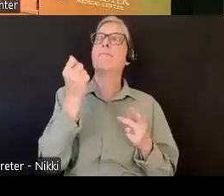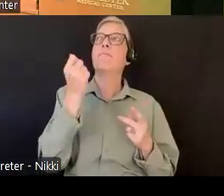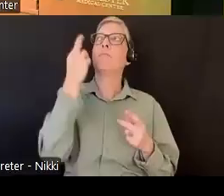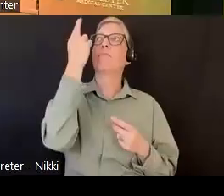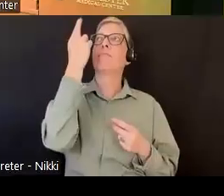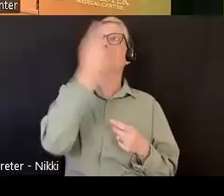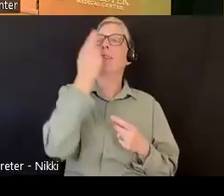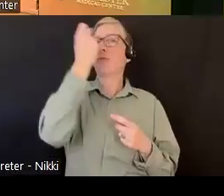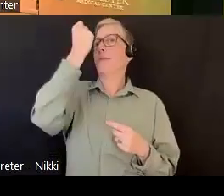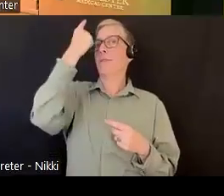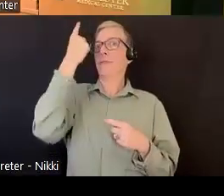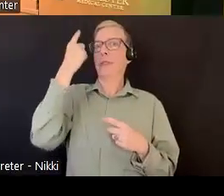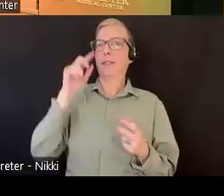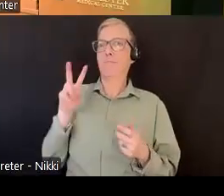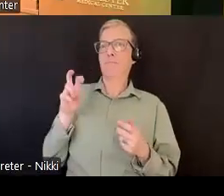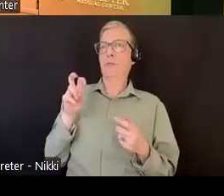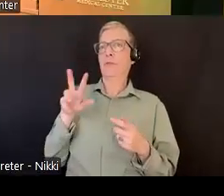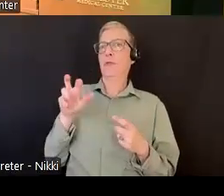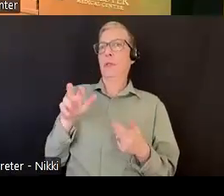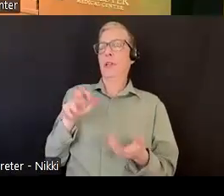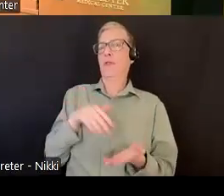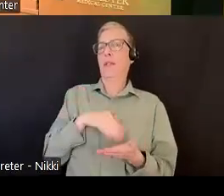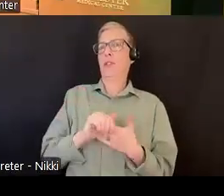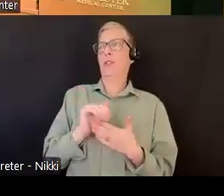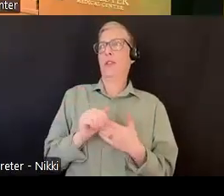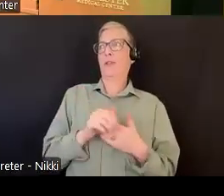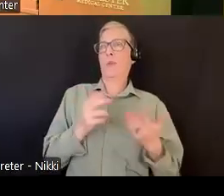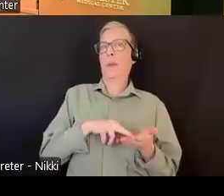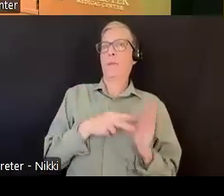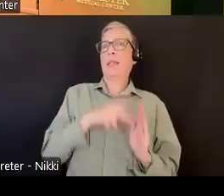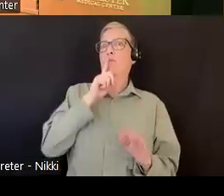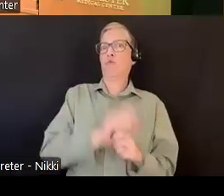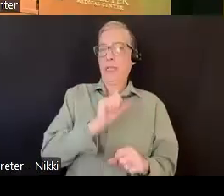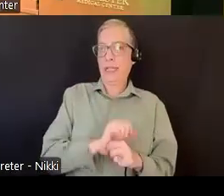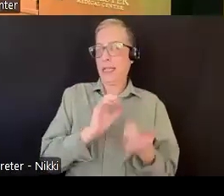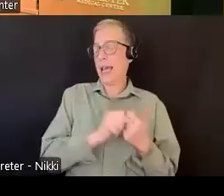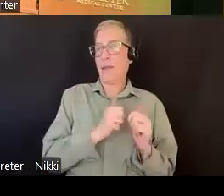the second thing is cost of living is a huge that was a huge advantage. So, I couldn't part of the